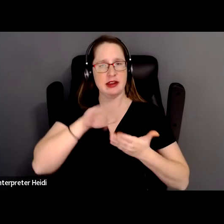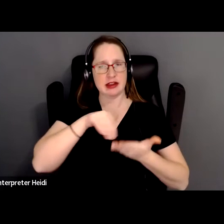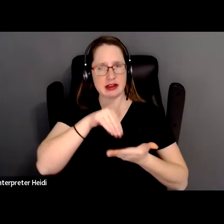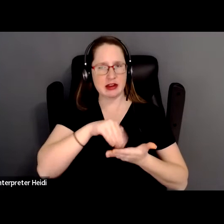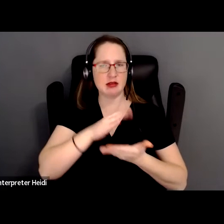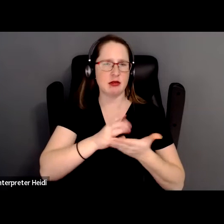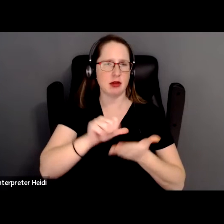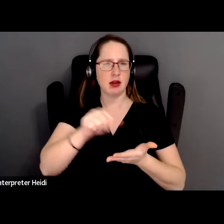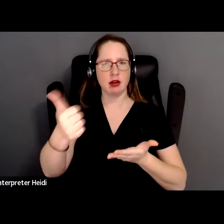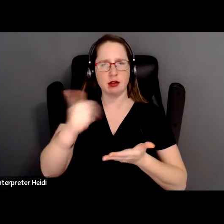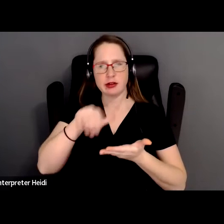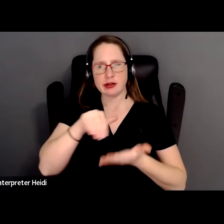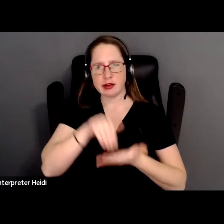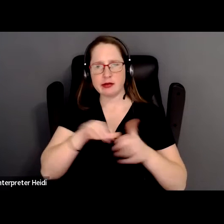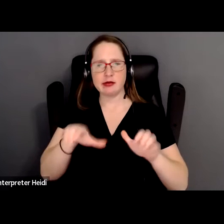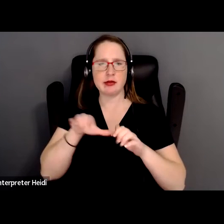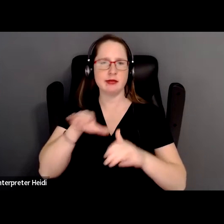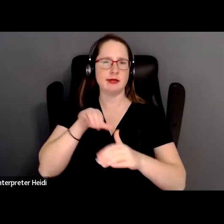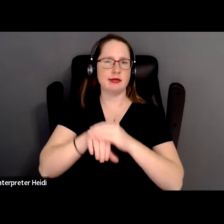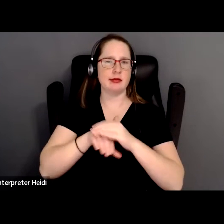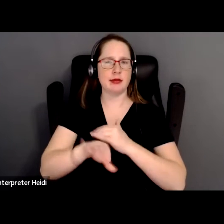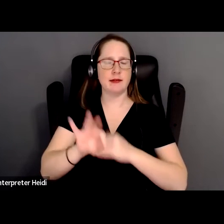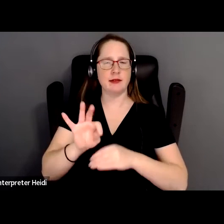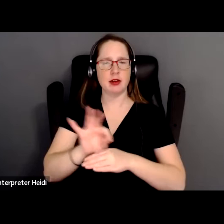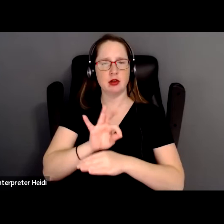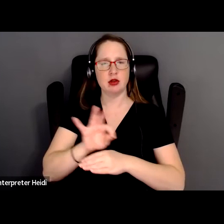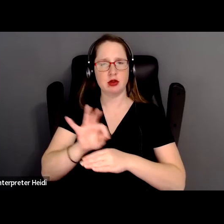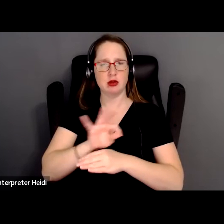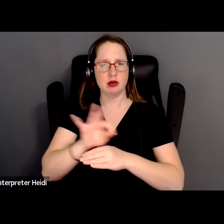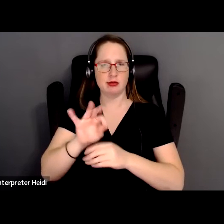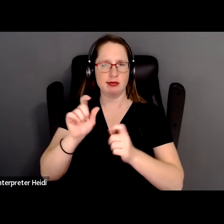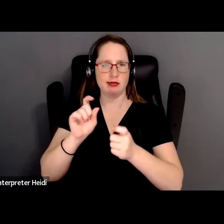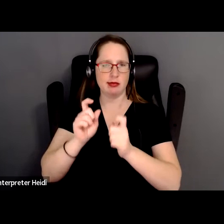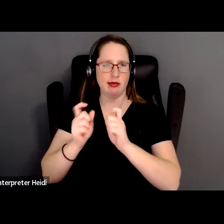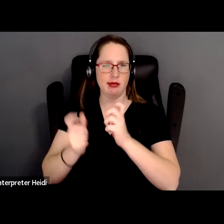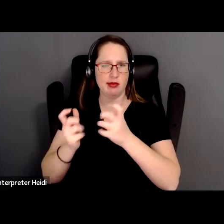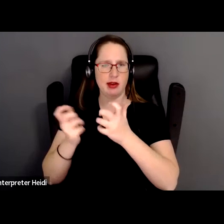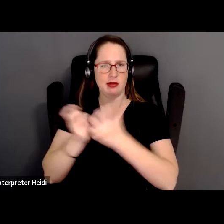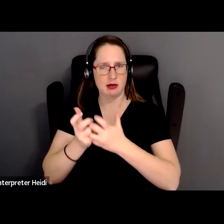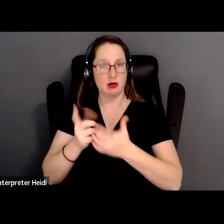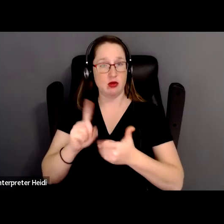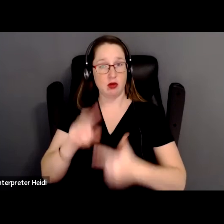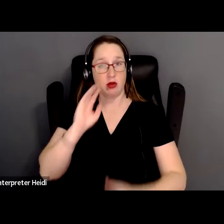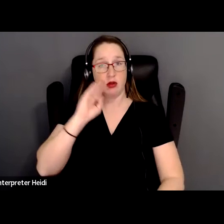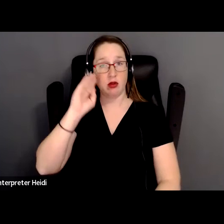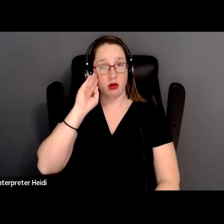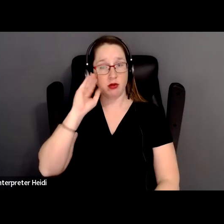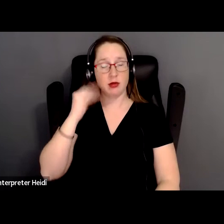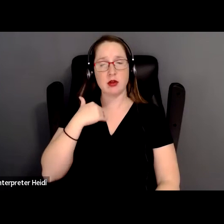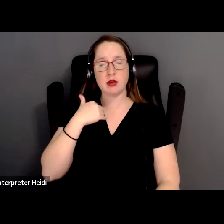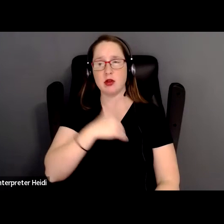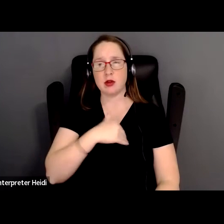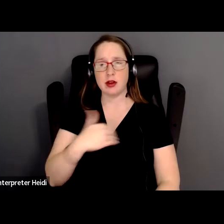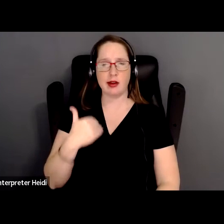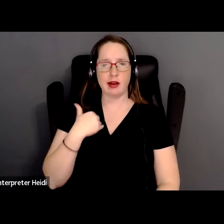centers that did accessibility, features, adaptations to the home, and we had them adapt